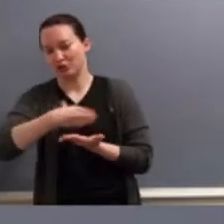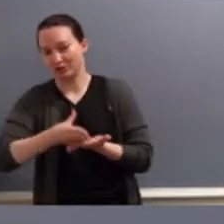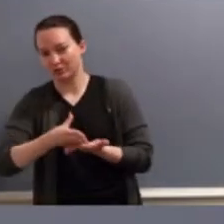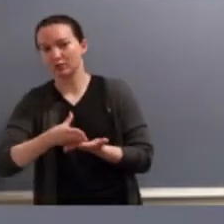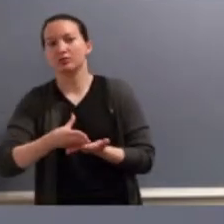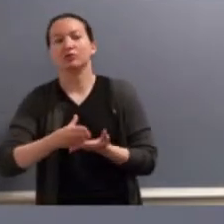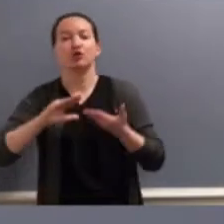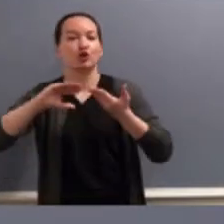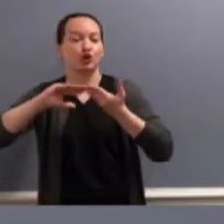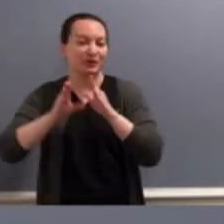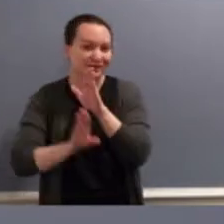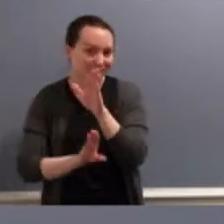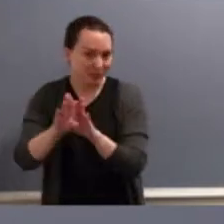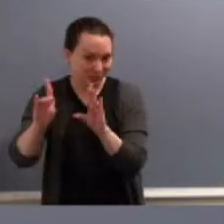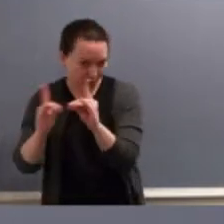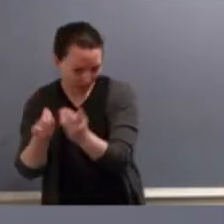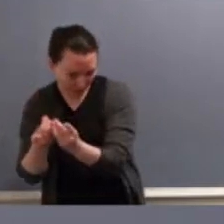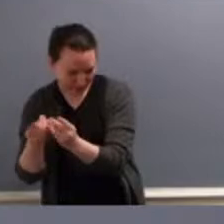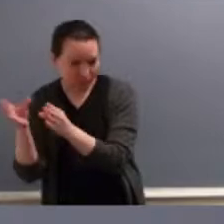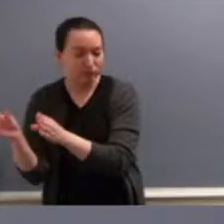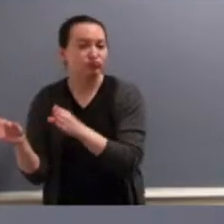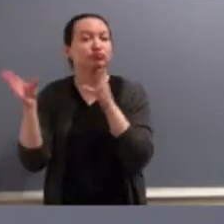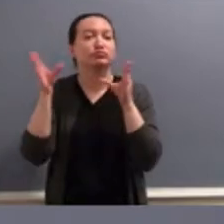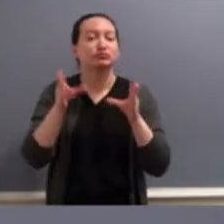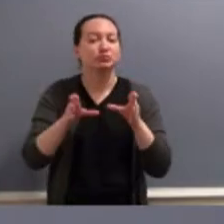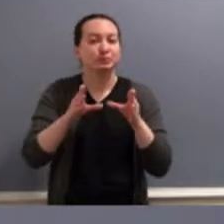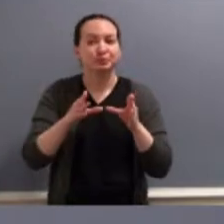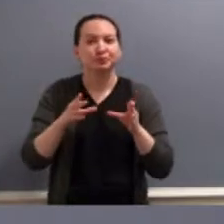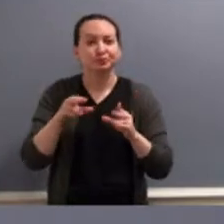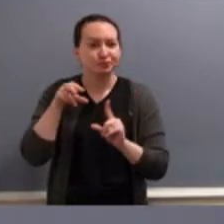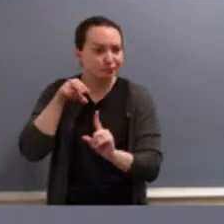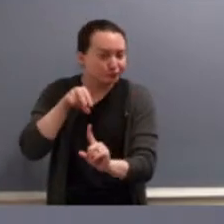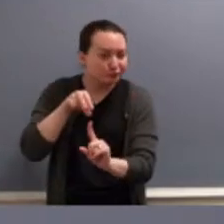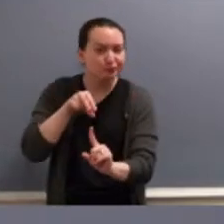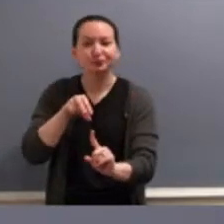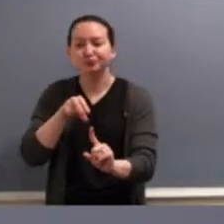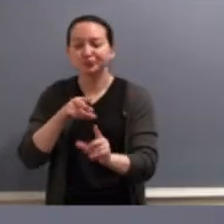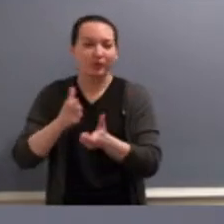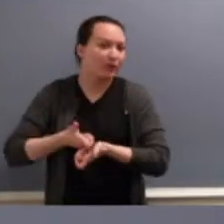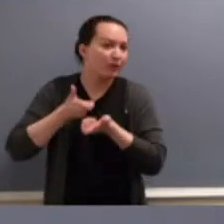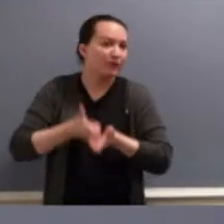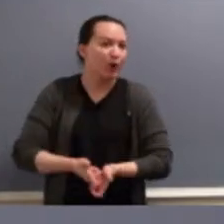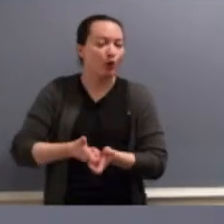community development department and we will be keeping in compliance with that schedule as well